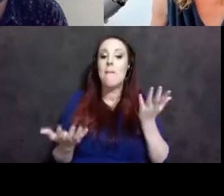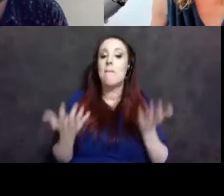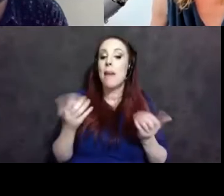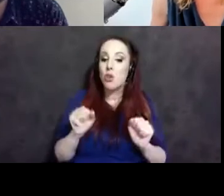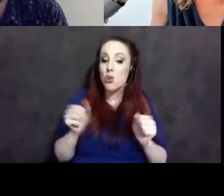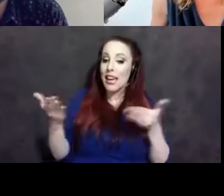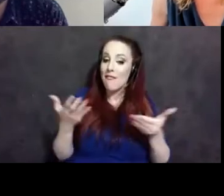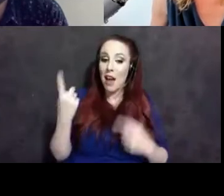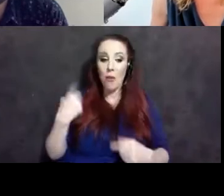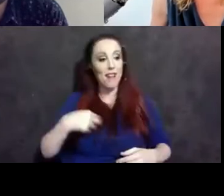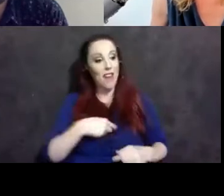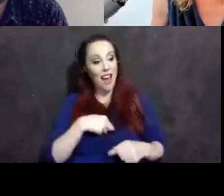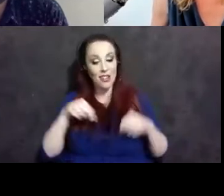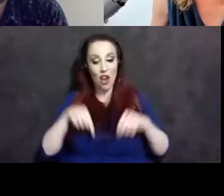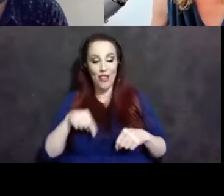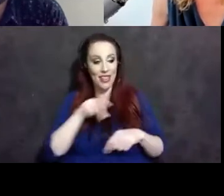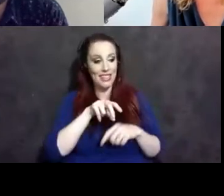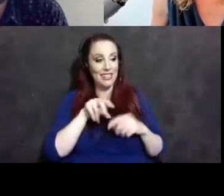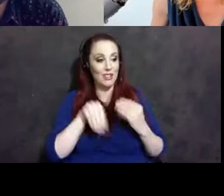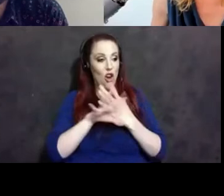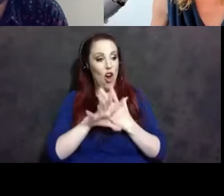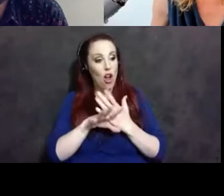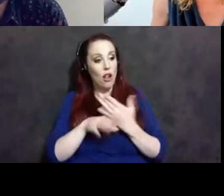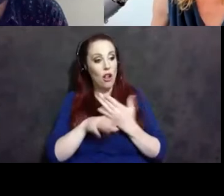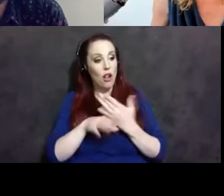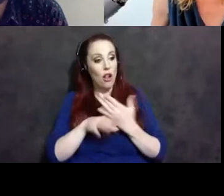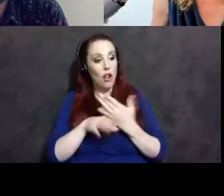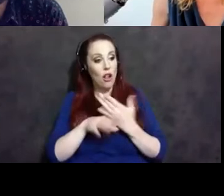one of us on this call to come do a panel someplace and pay us for that.